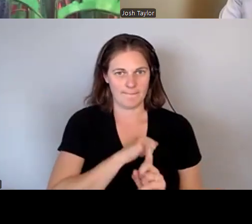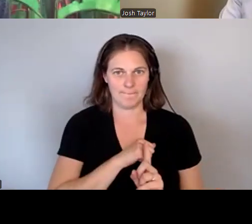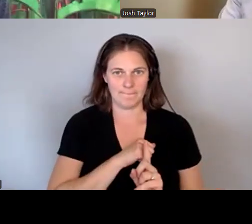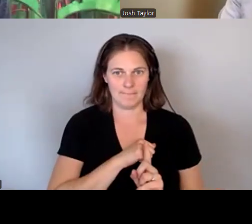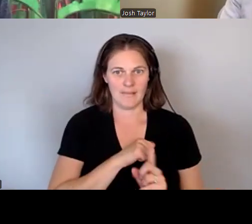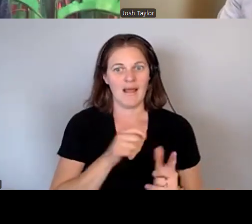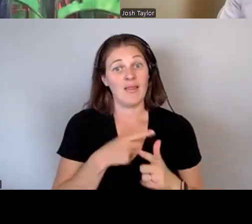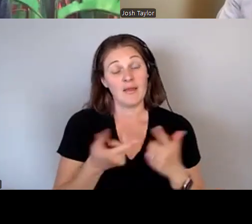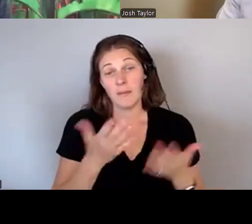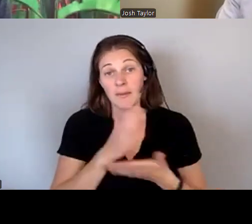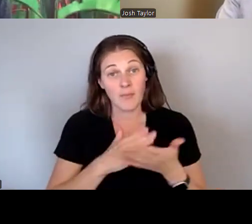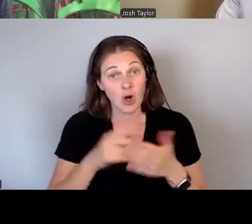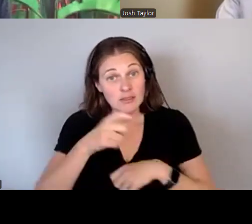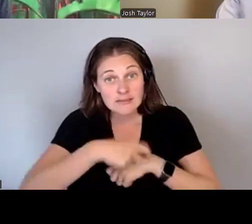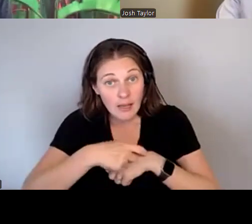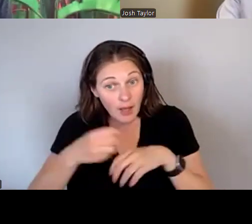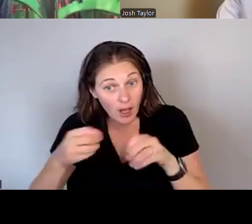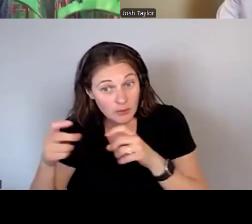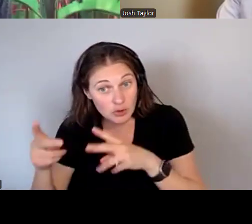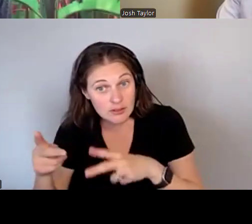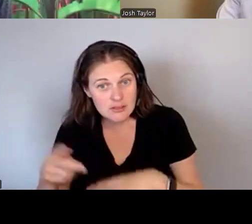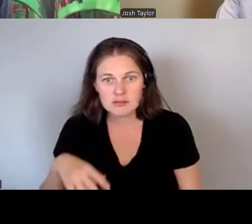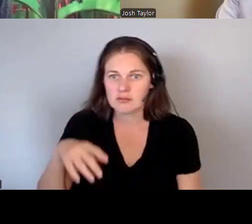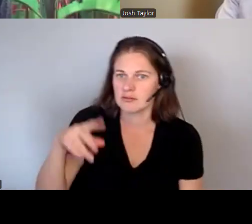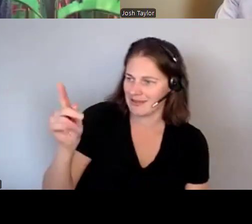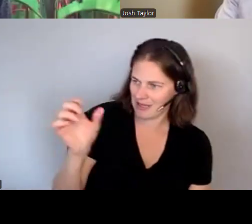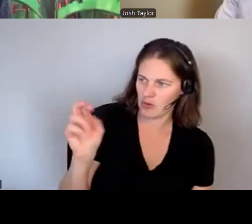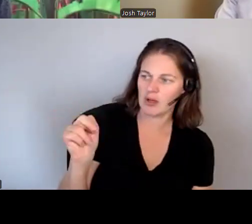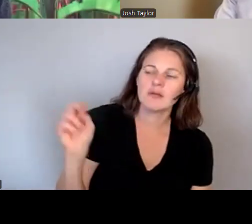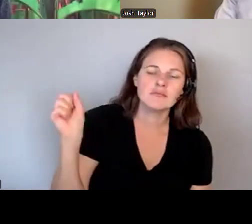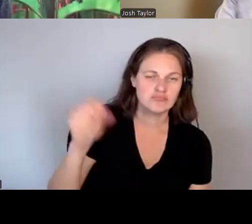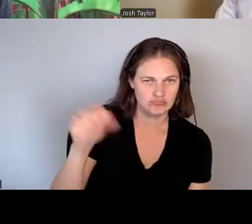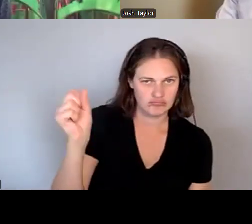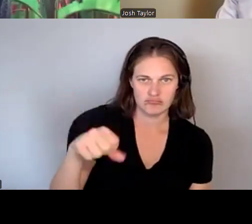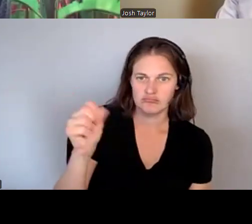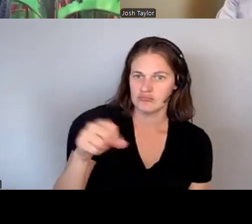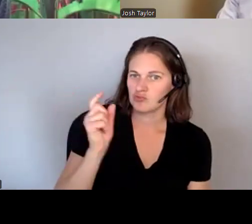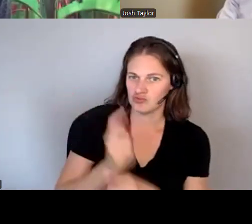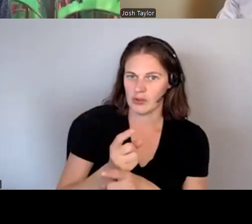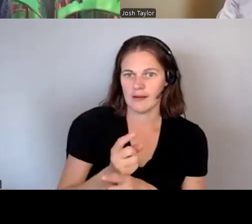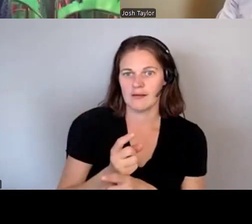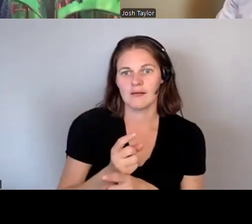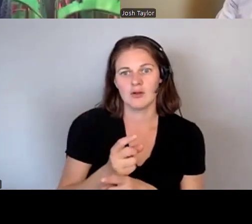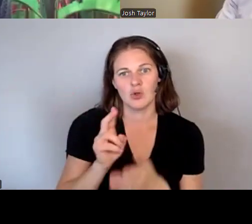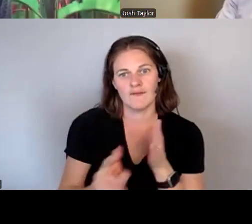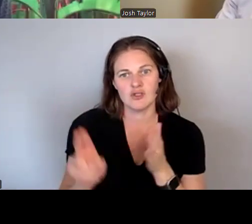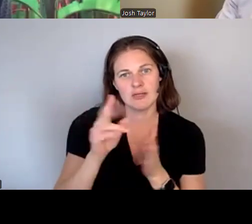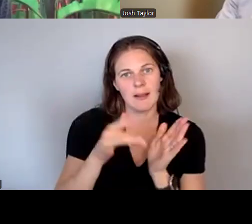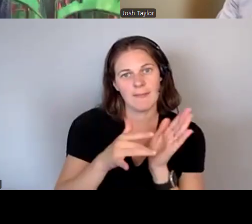part-time opportunities and things. Yeah, oh, yeah. I mean, I have that at Columbia University Medical Center where this person who's very technical